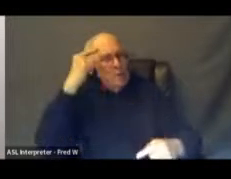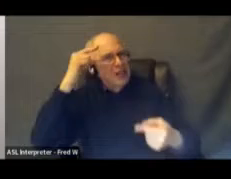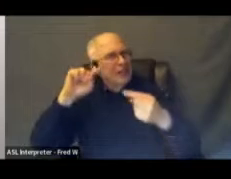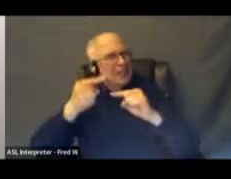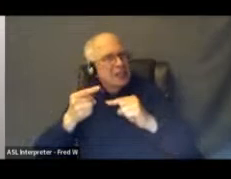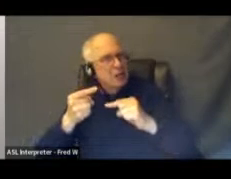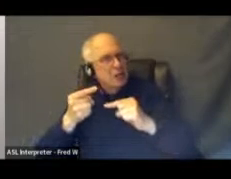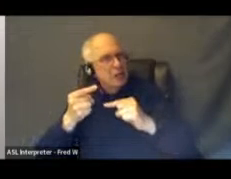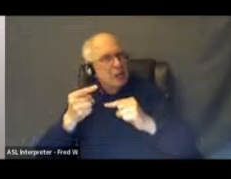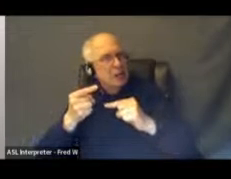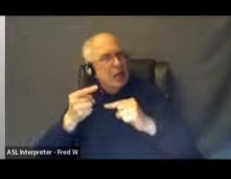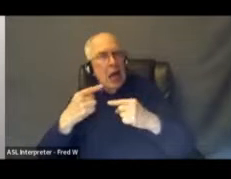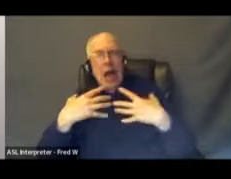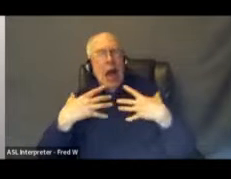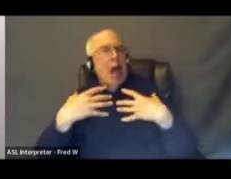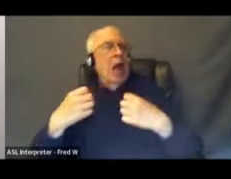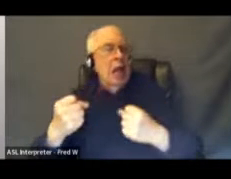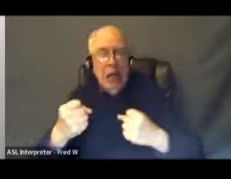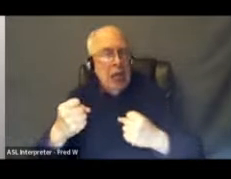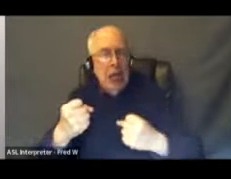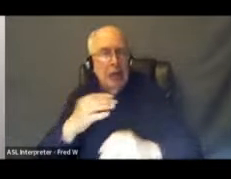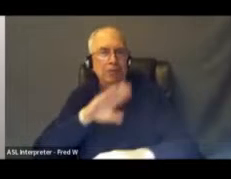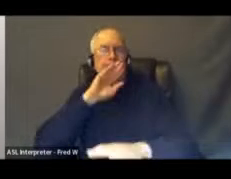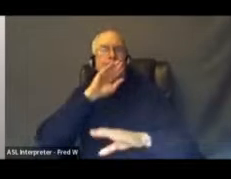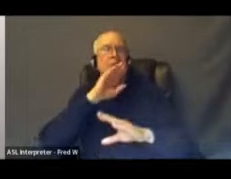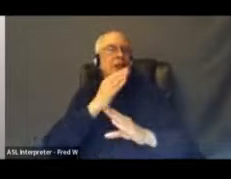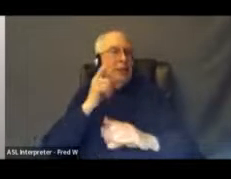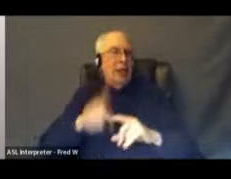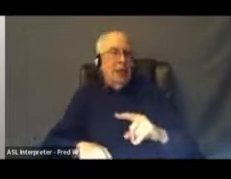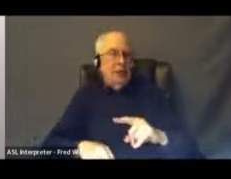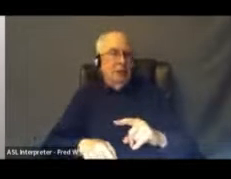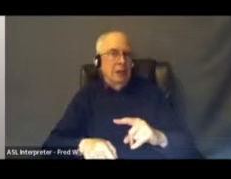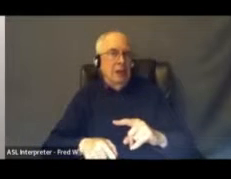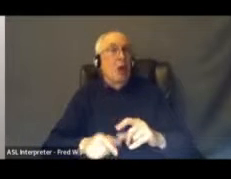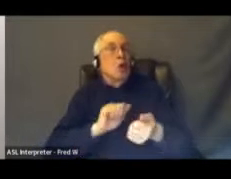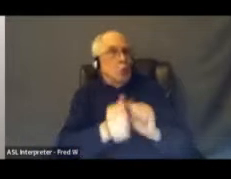recover from an injury, common in sports athletes. Maybe we